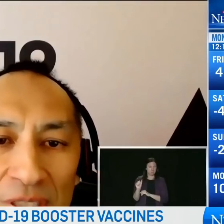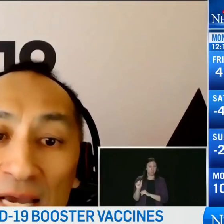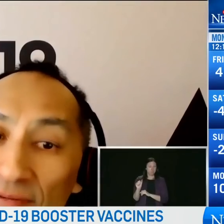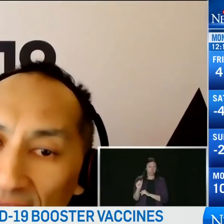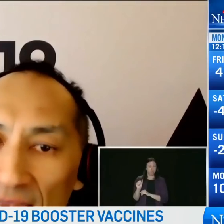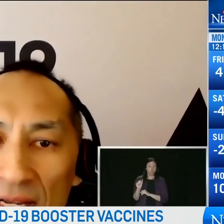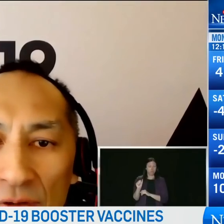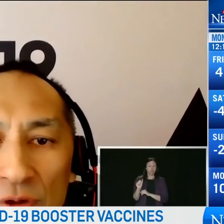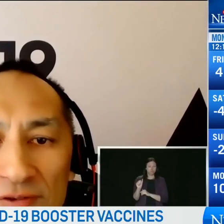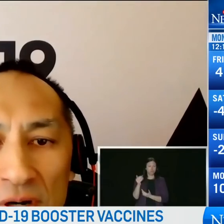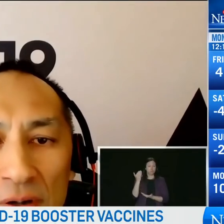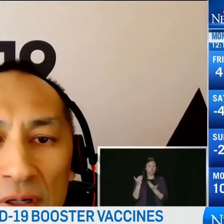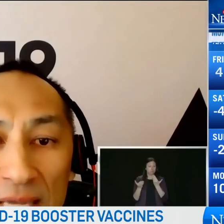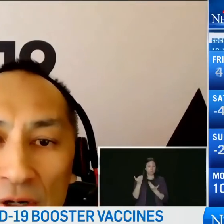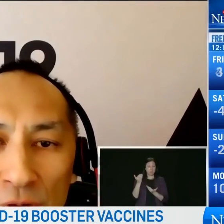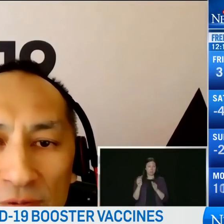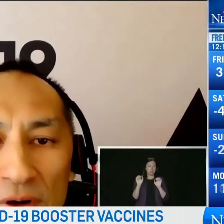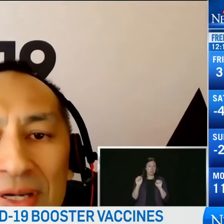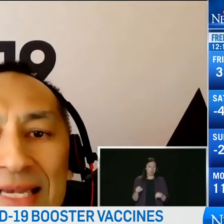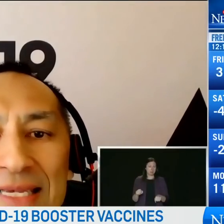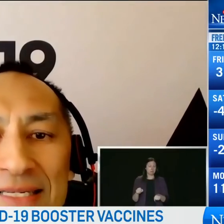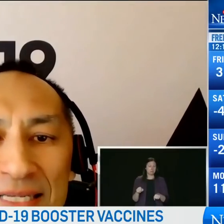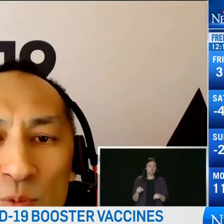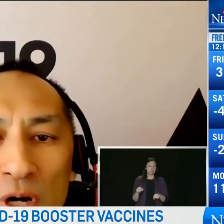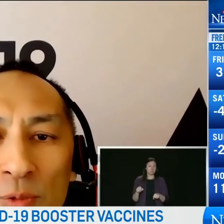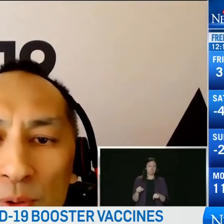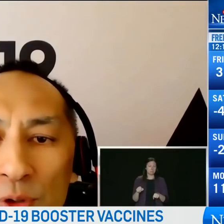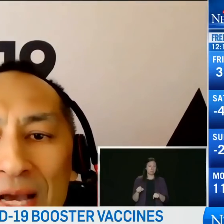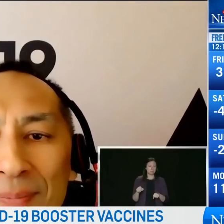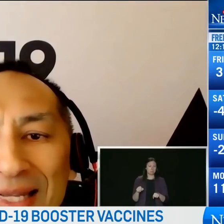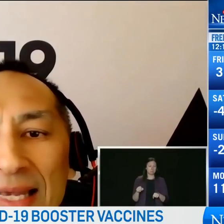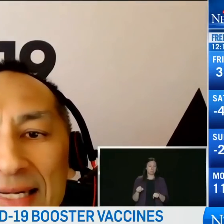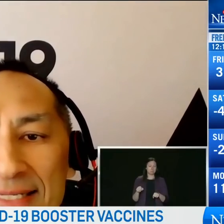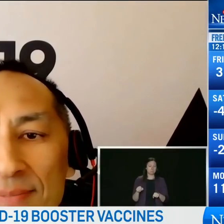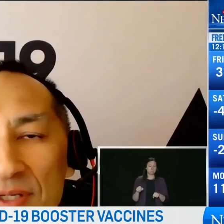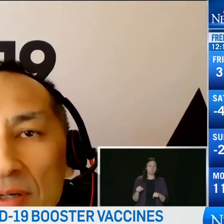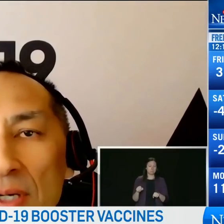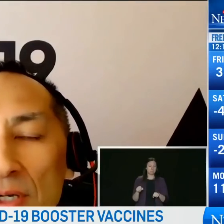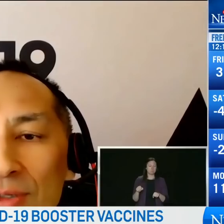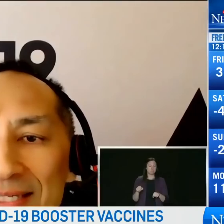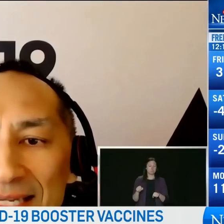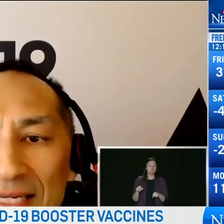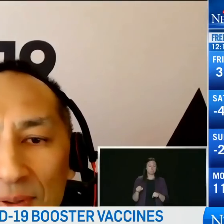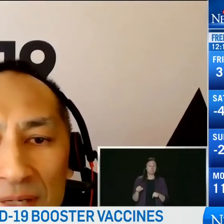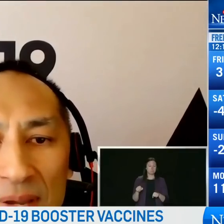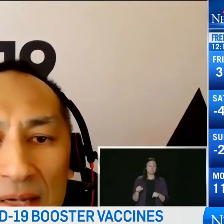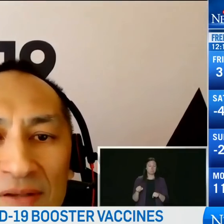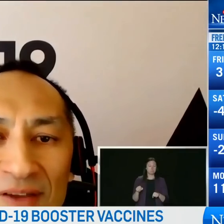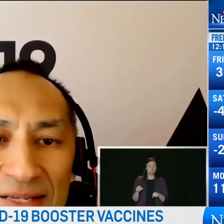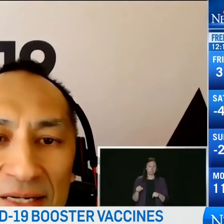OF AN AUTHORIZED mRNA COVID-19